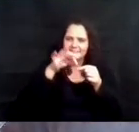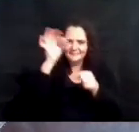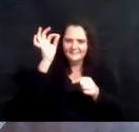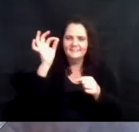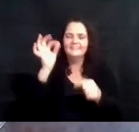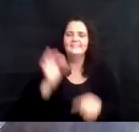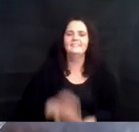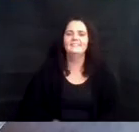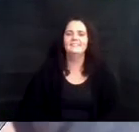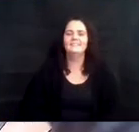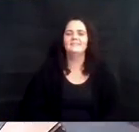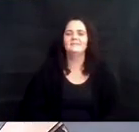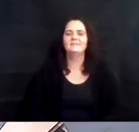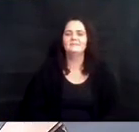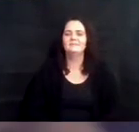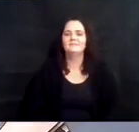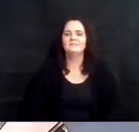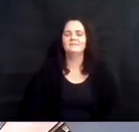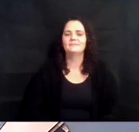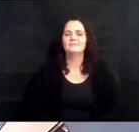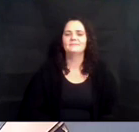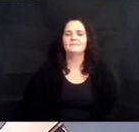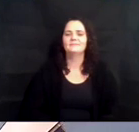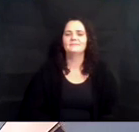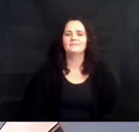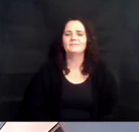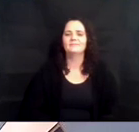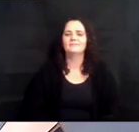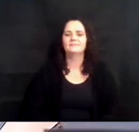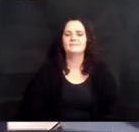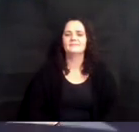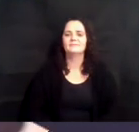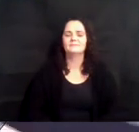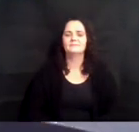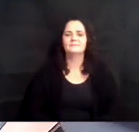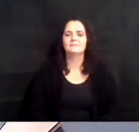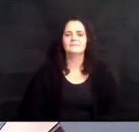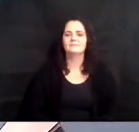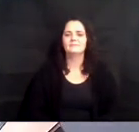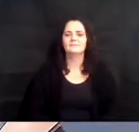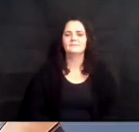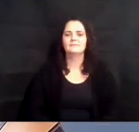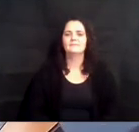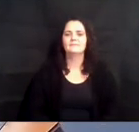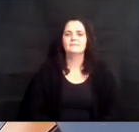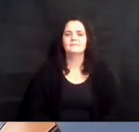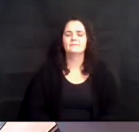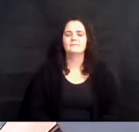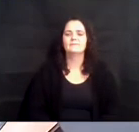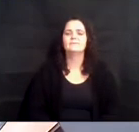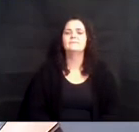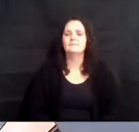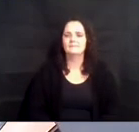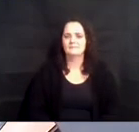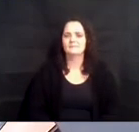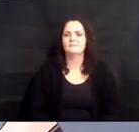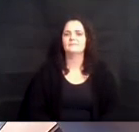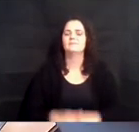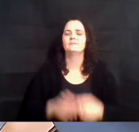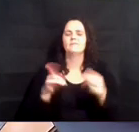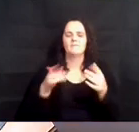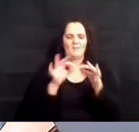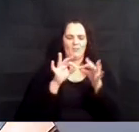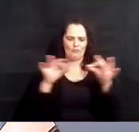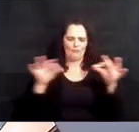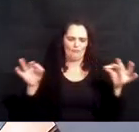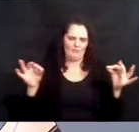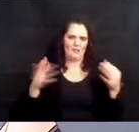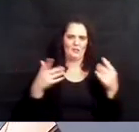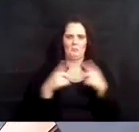Okay, I'm gonna take a length of thread, not too long, I'm